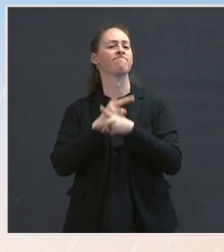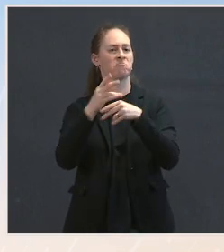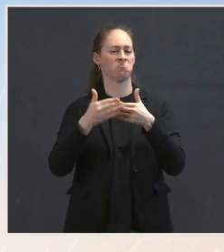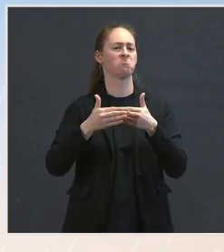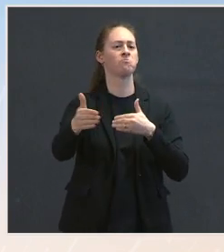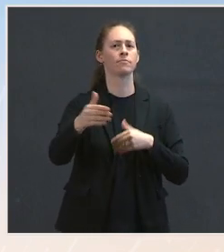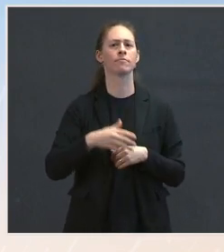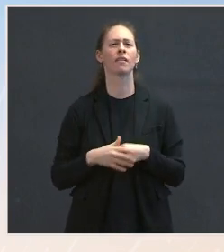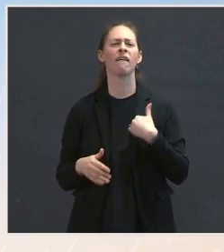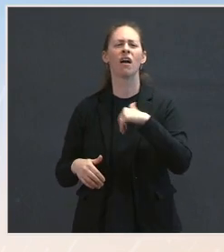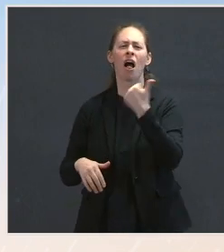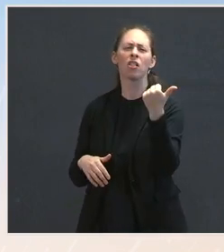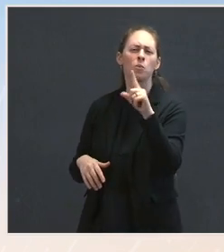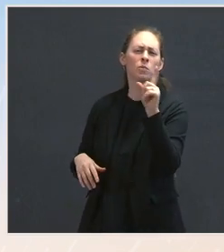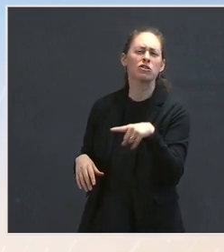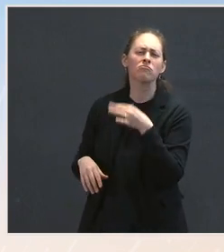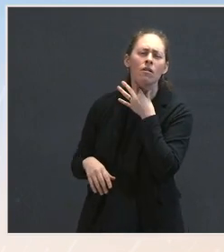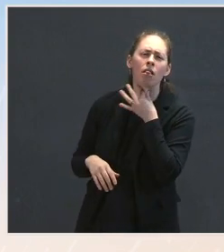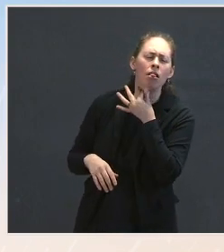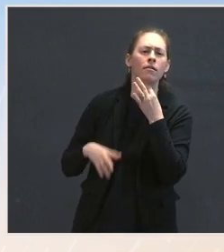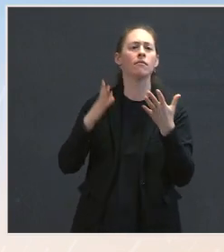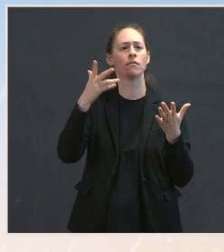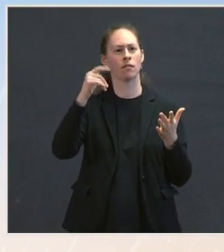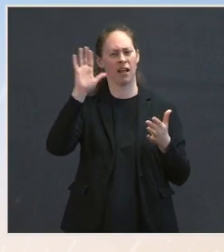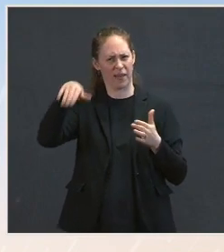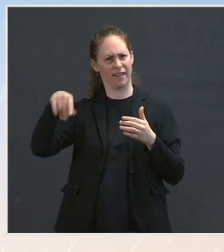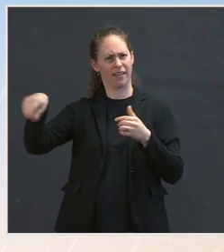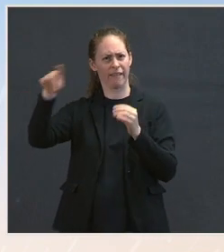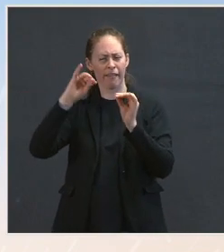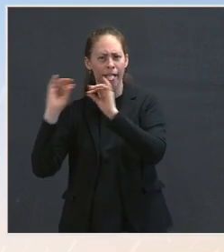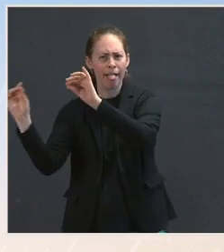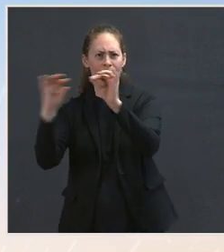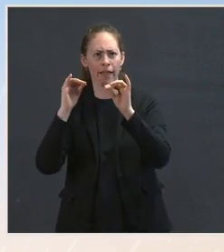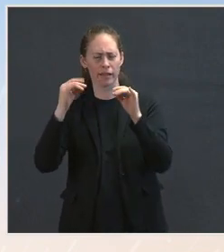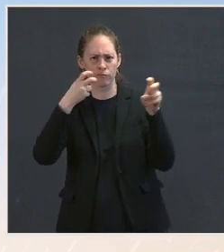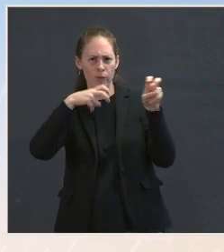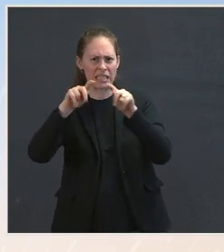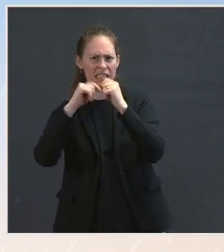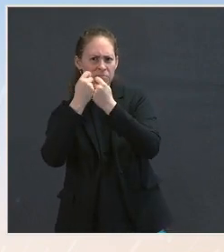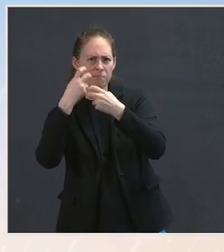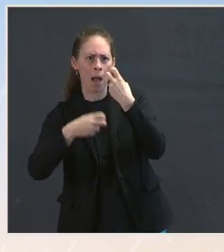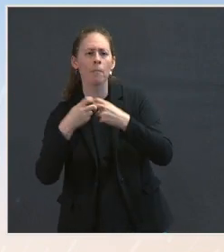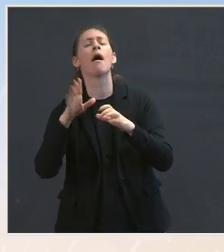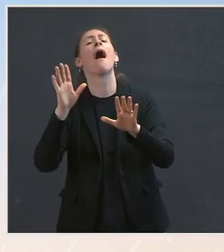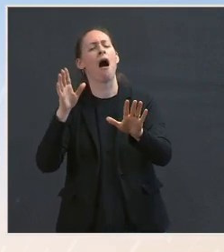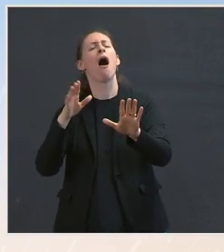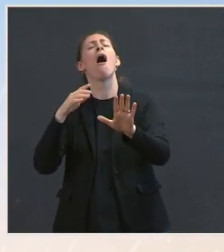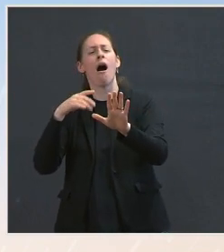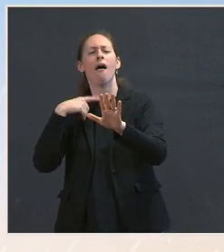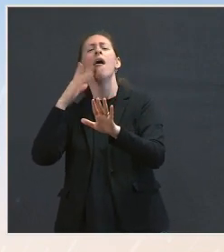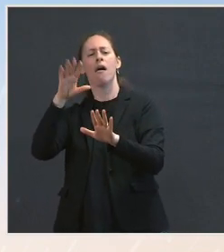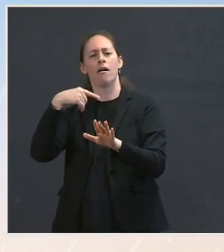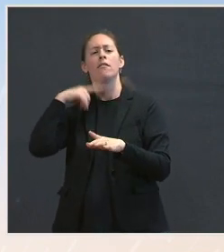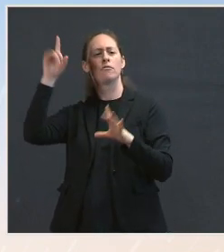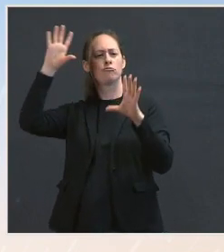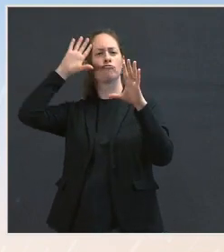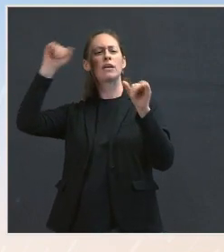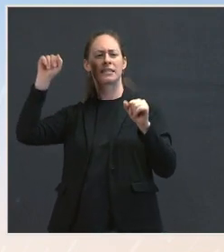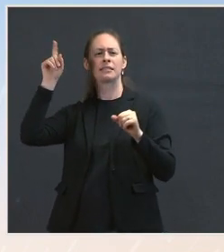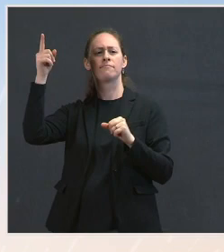how much of a problem her tweets would become? Ms. Psaki: The President nominated Neera Tanden because she is qualified, because she is experienced,